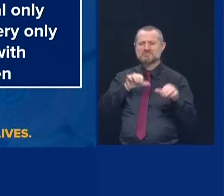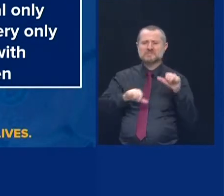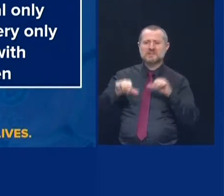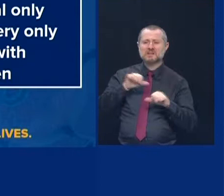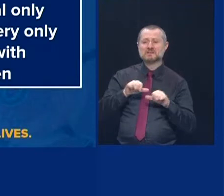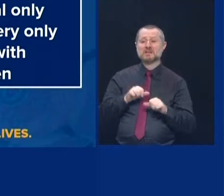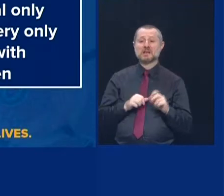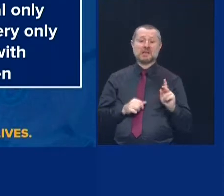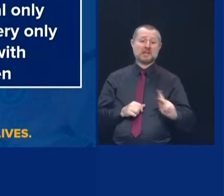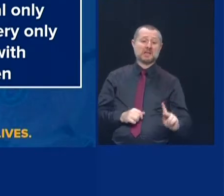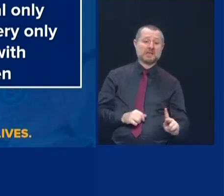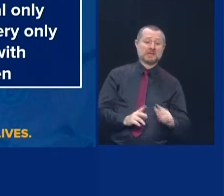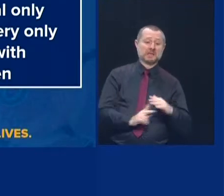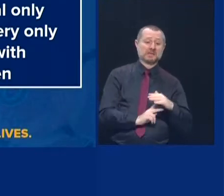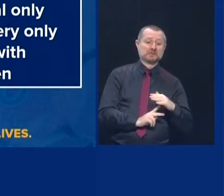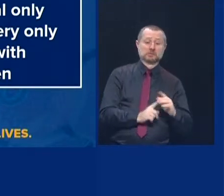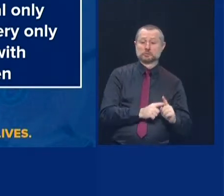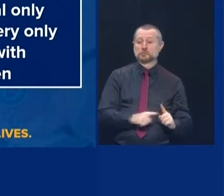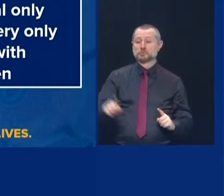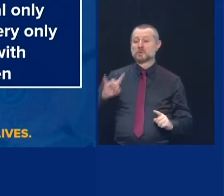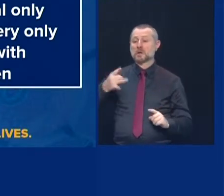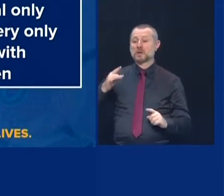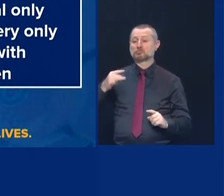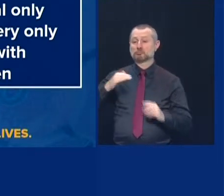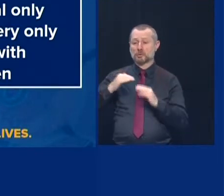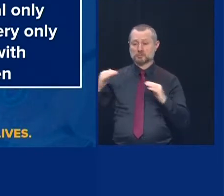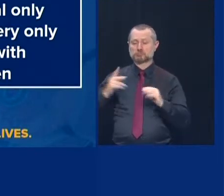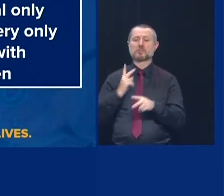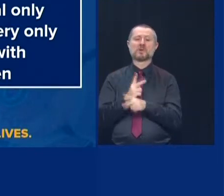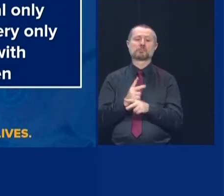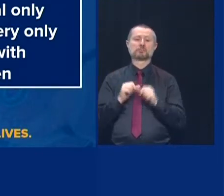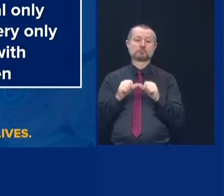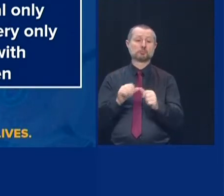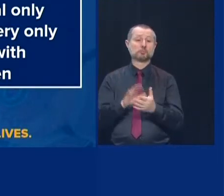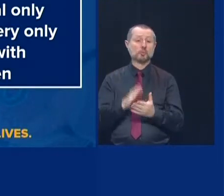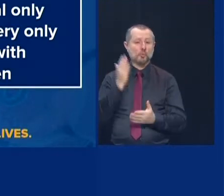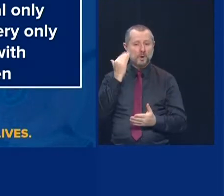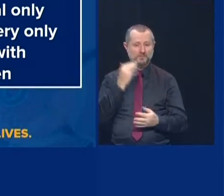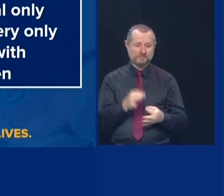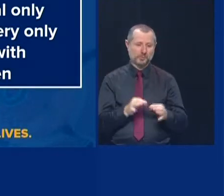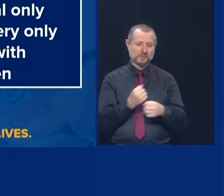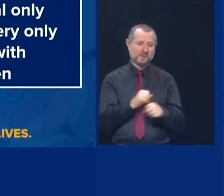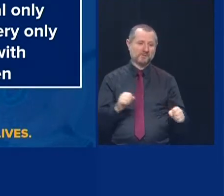THE SCHOOL. ALL THE LEADING THINKERS NOW SAY